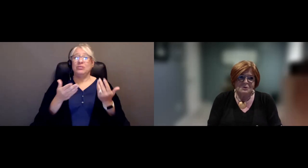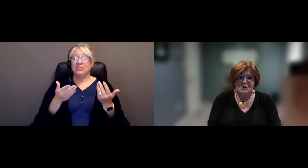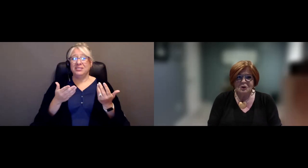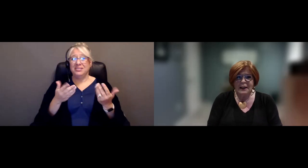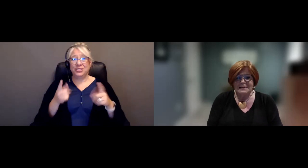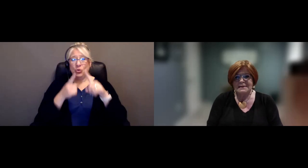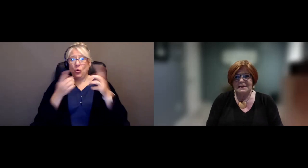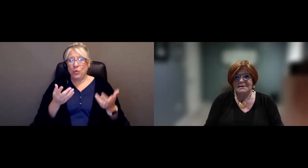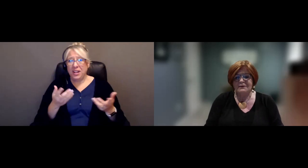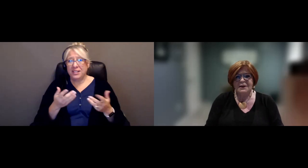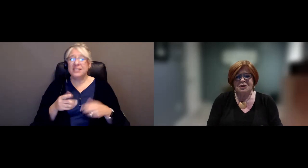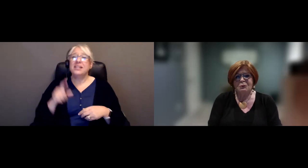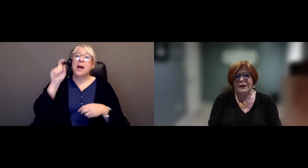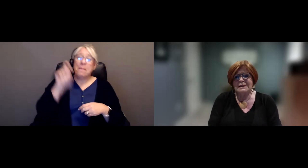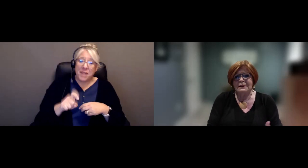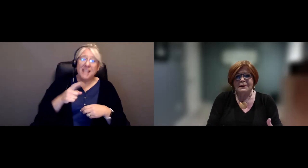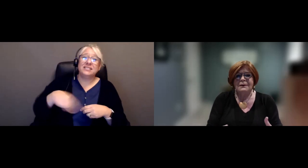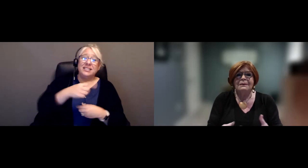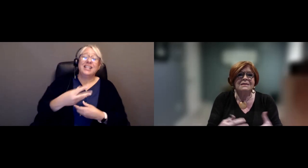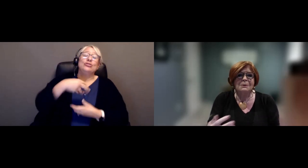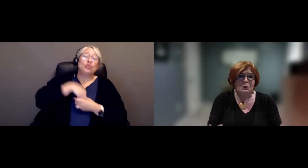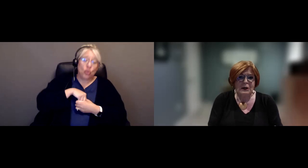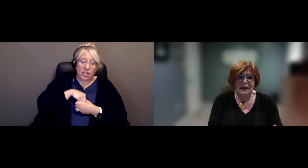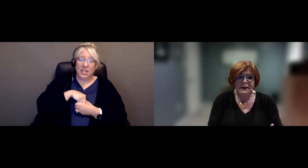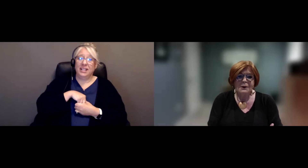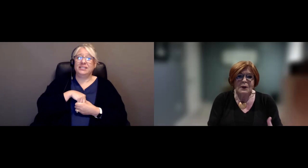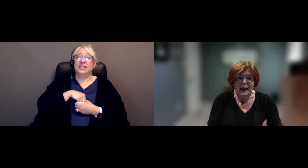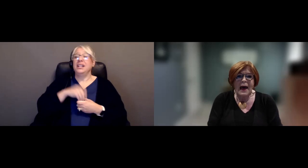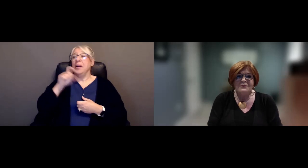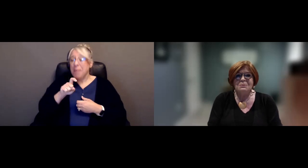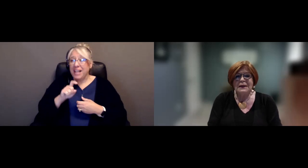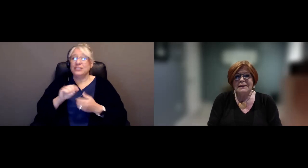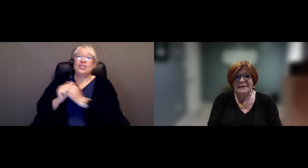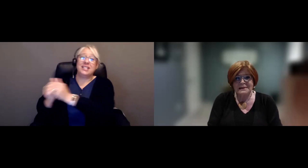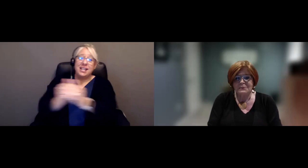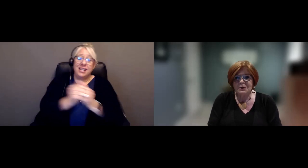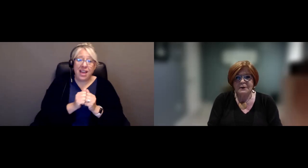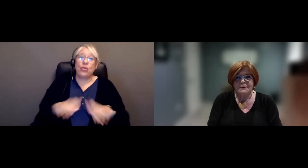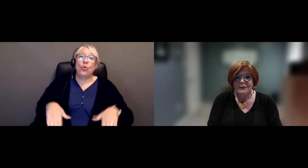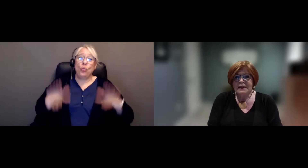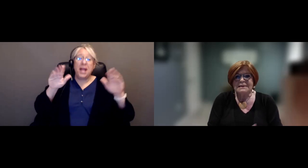to internalize this as the village in raising this community. We have to be accessible. And